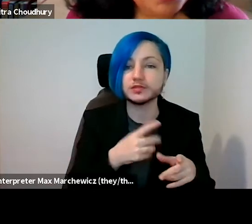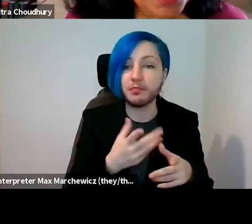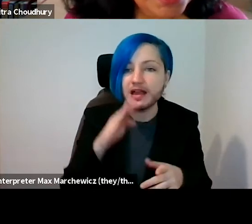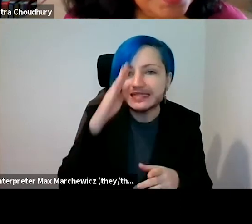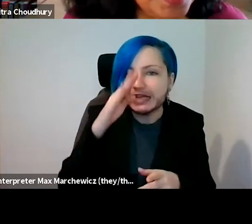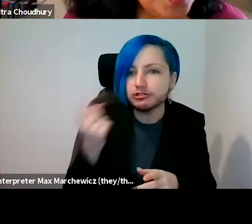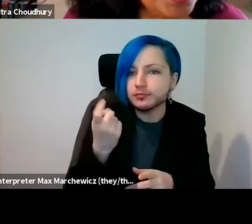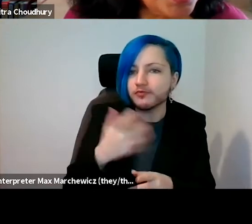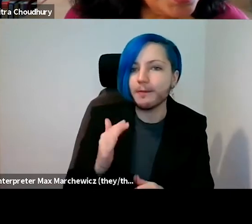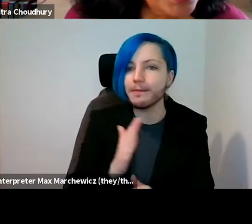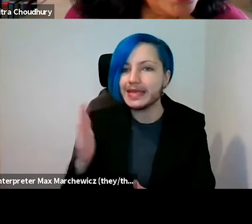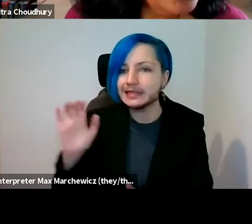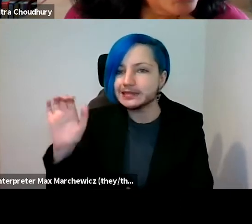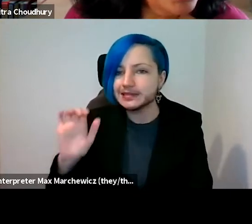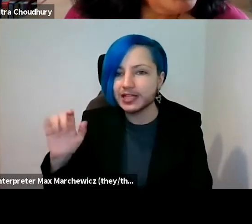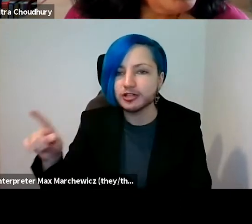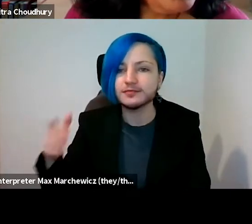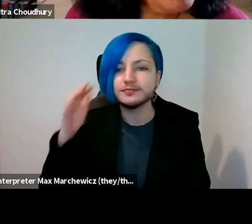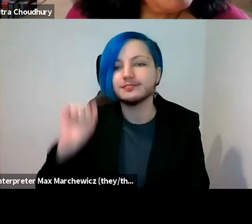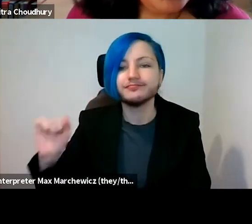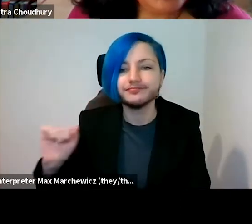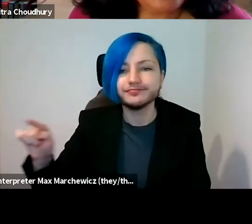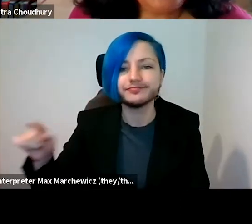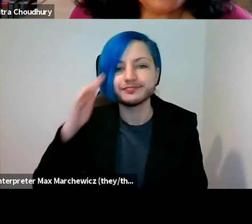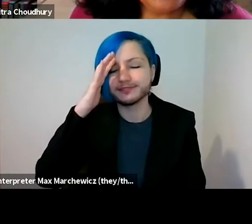in the Scottish Design Gallery, there we go,